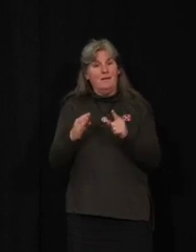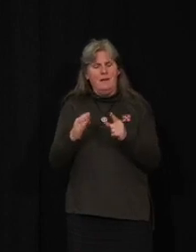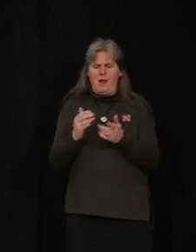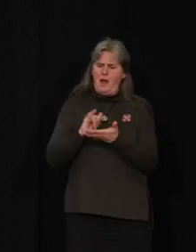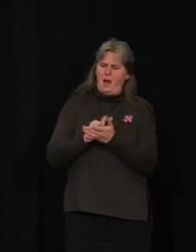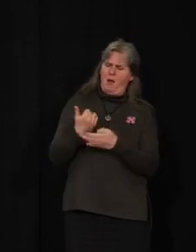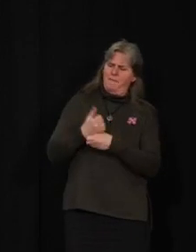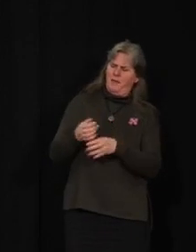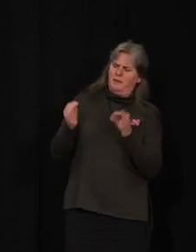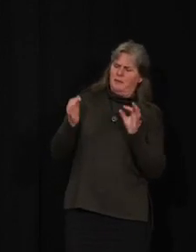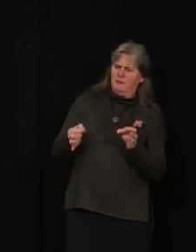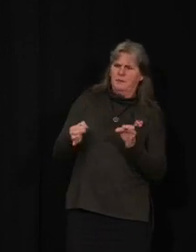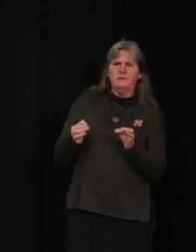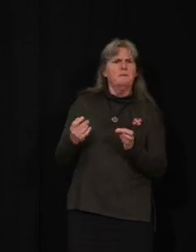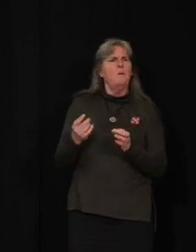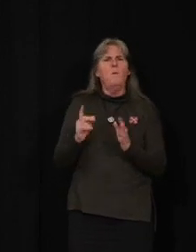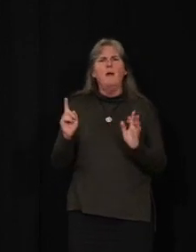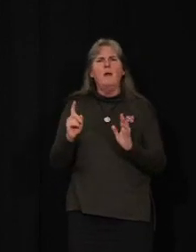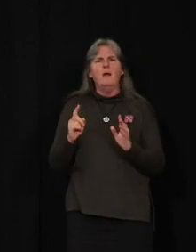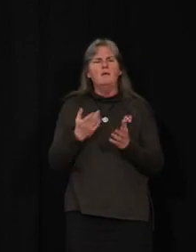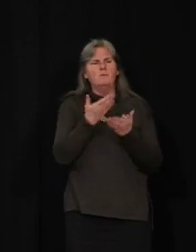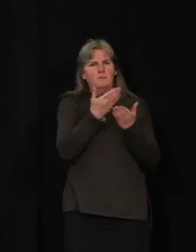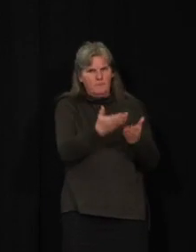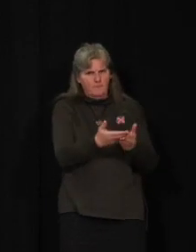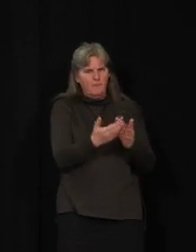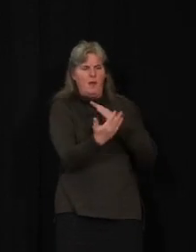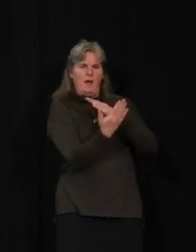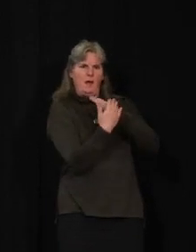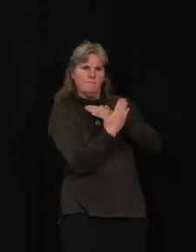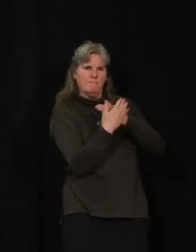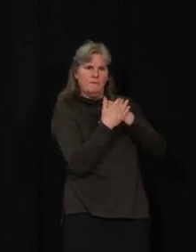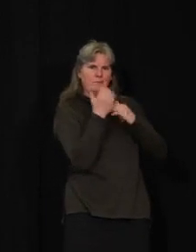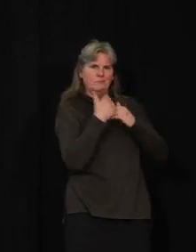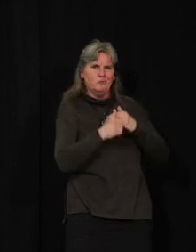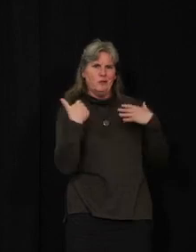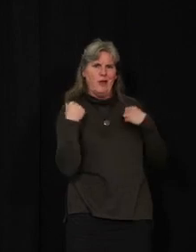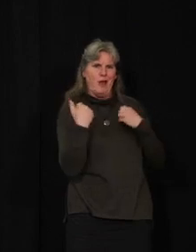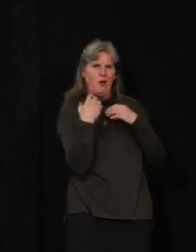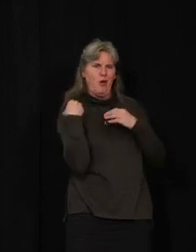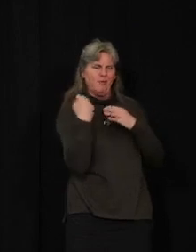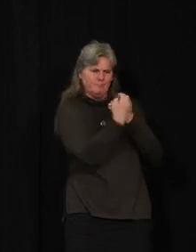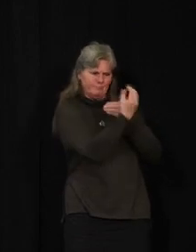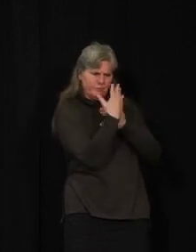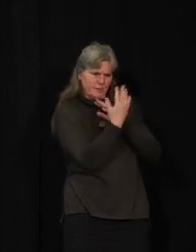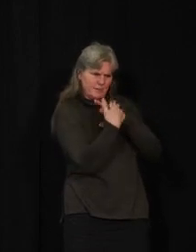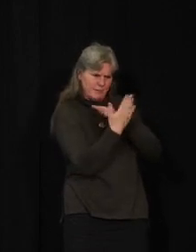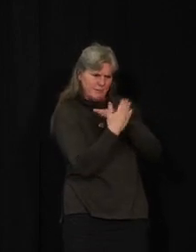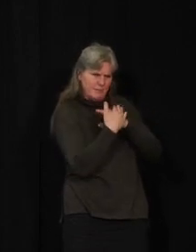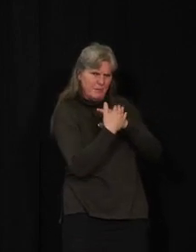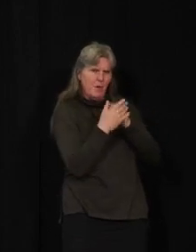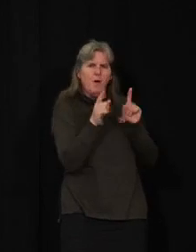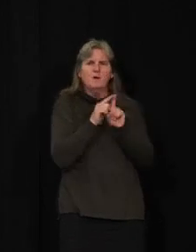Officer of health and also guidd by Canada's six principles for relaxing measures.